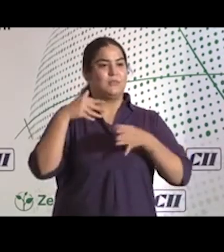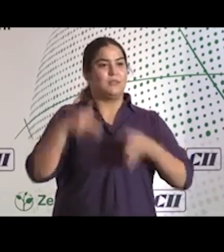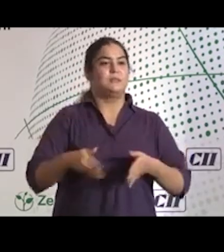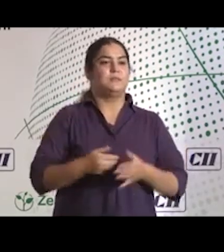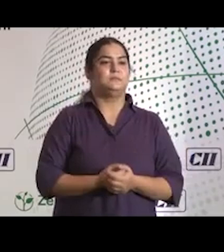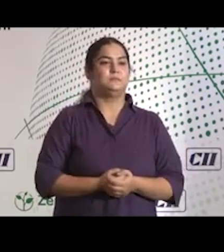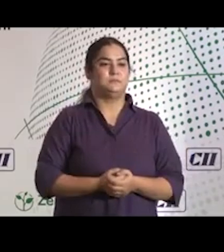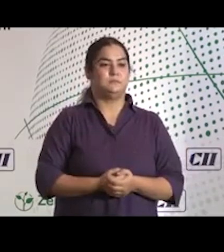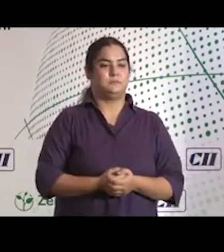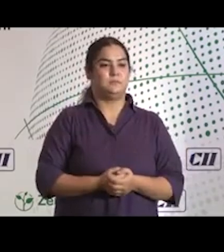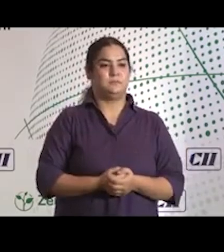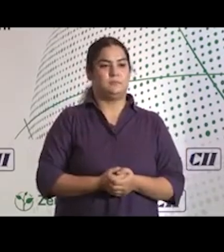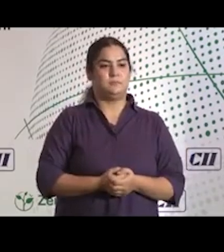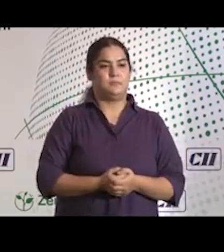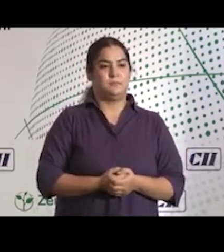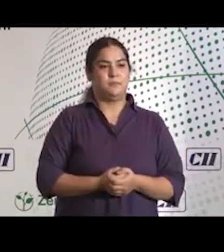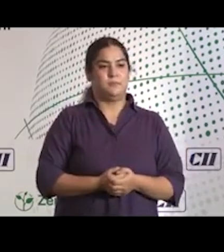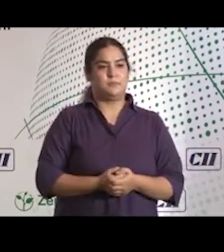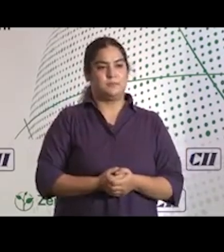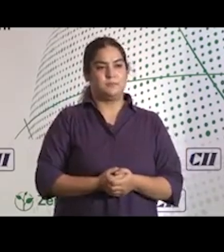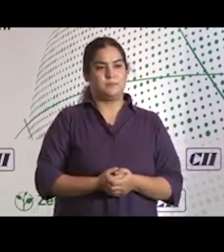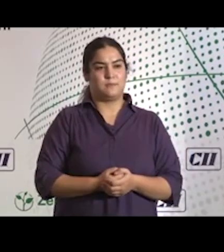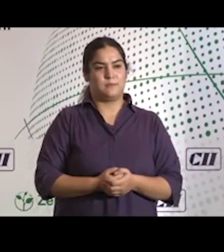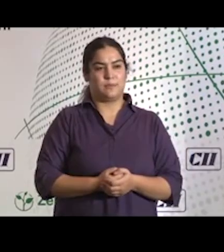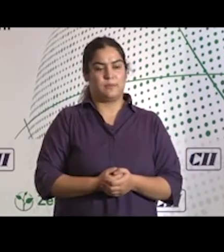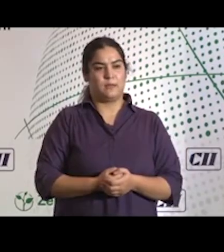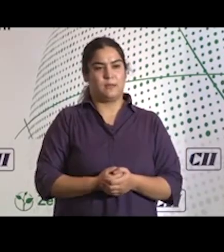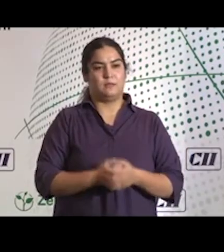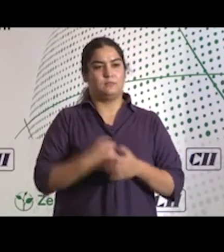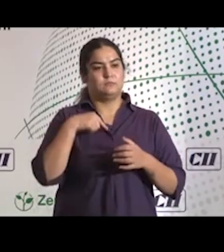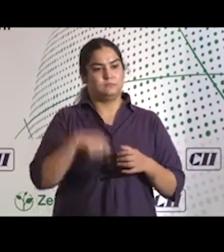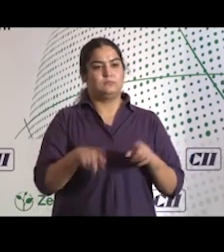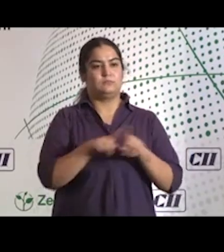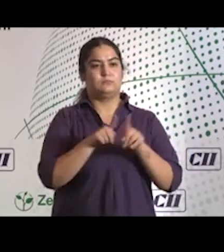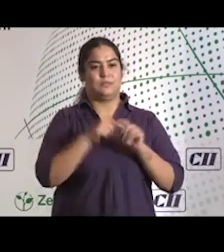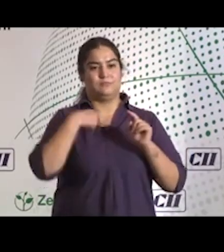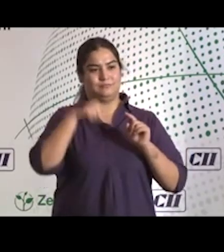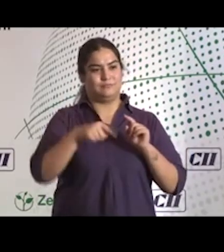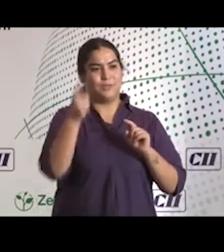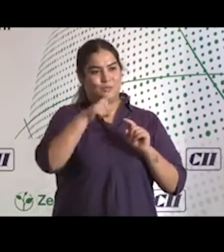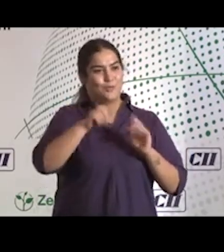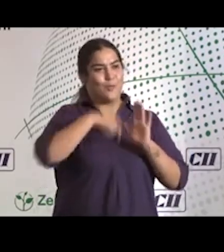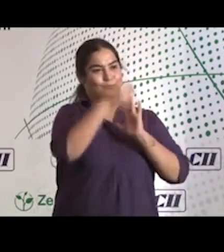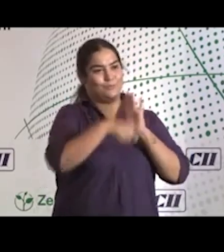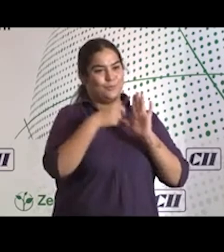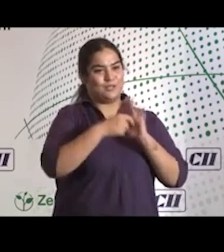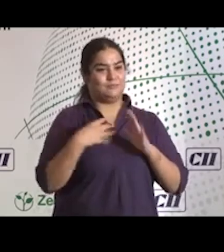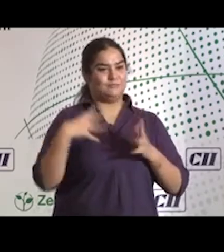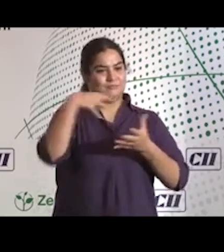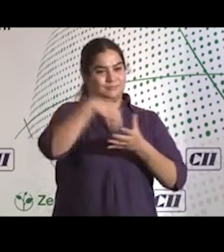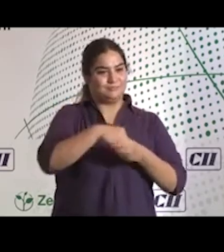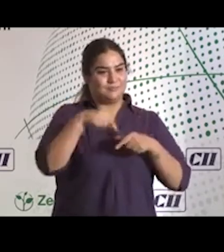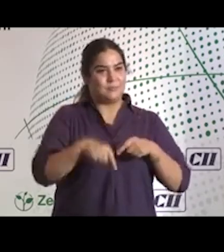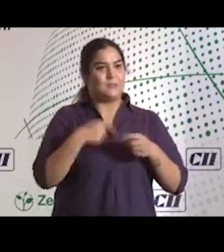and having the project in India is a privilege also,